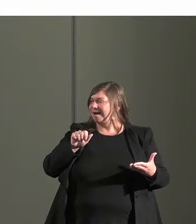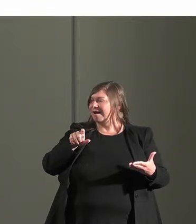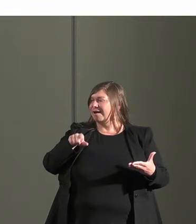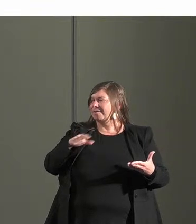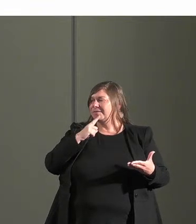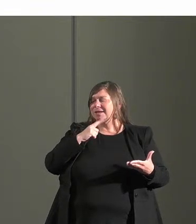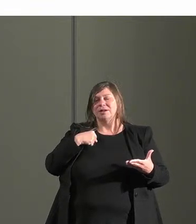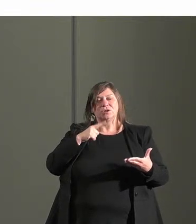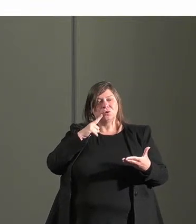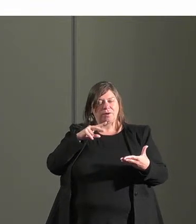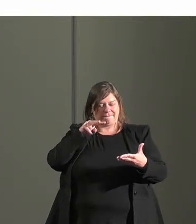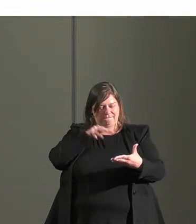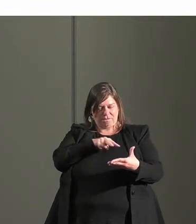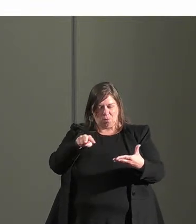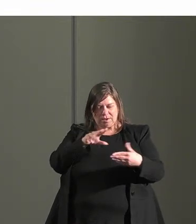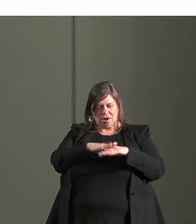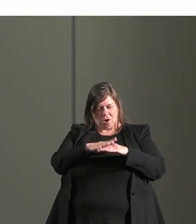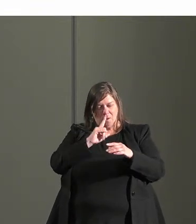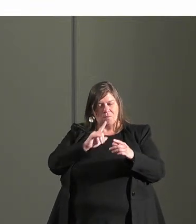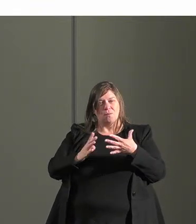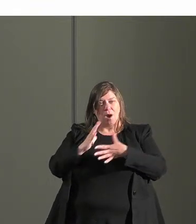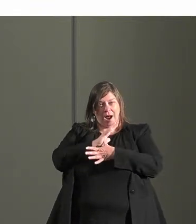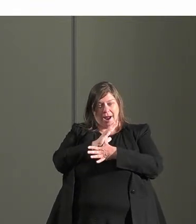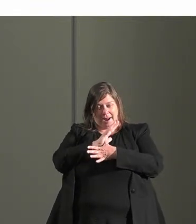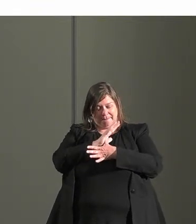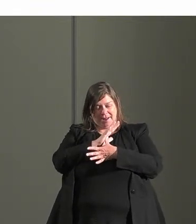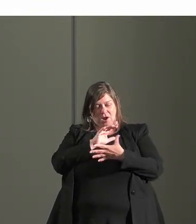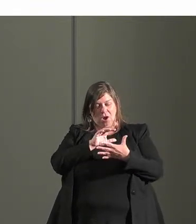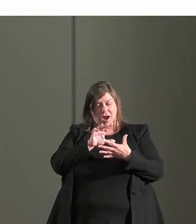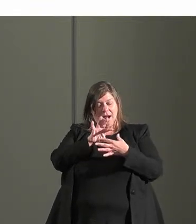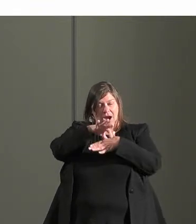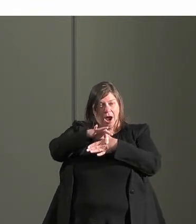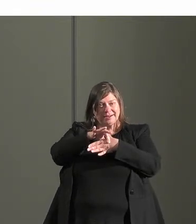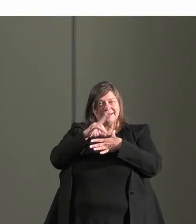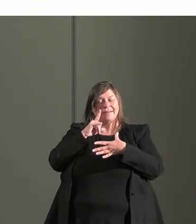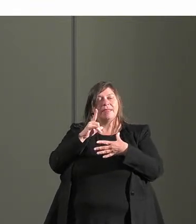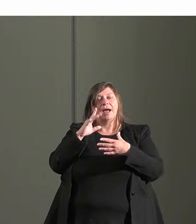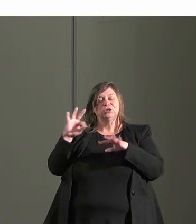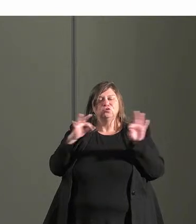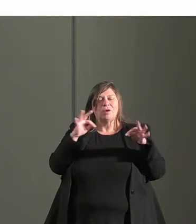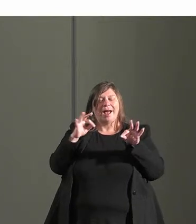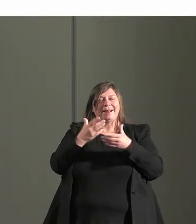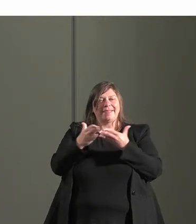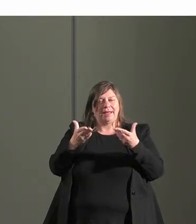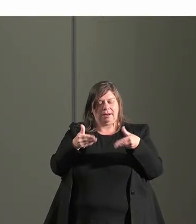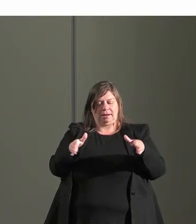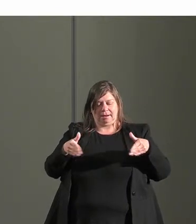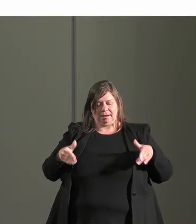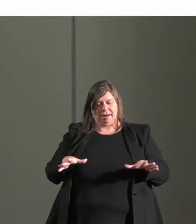did dyslexia it enables the reader to go on the content and